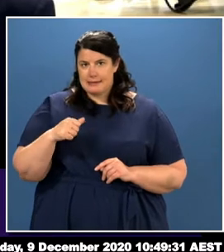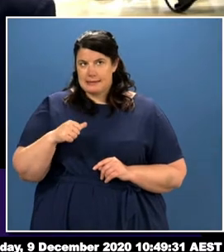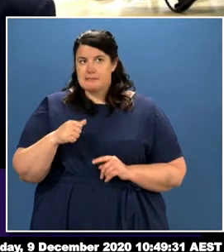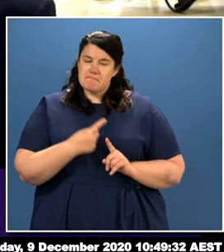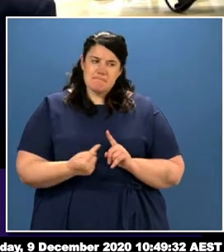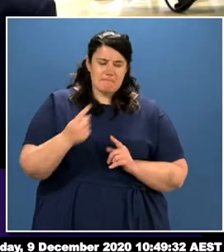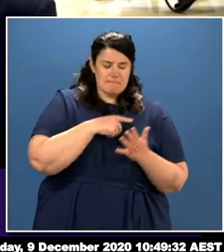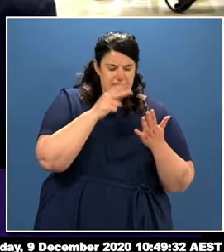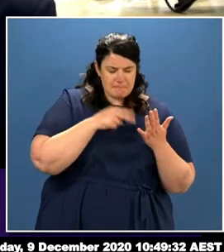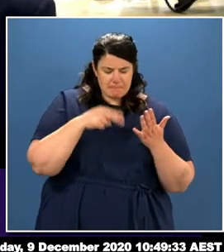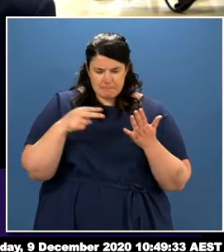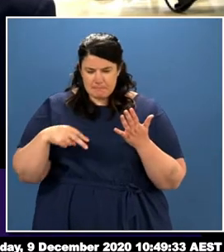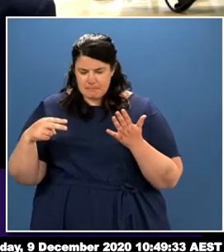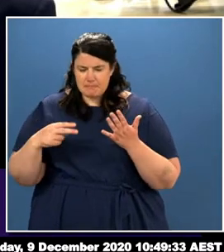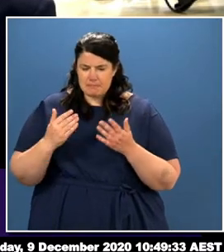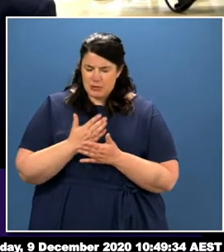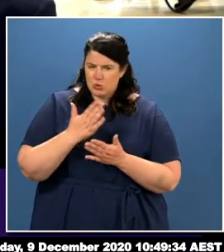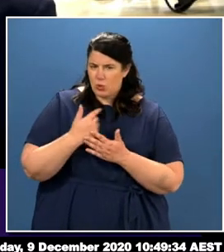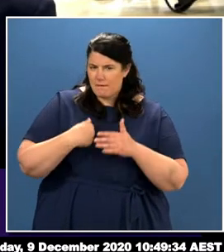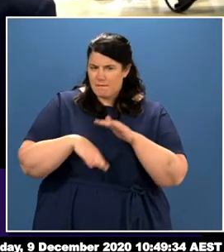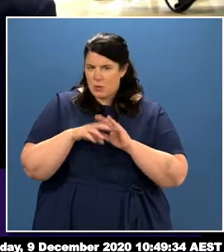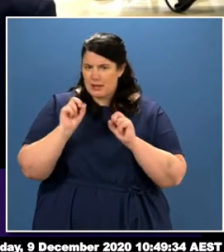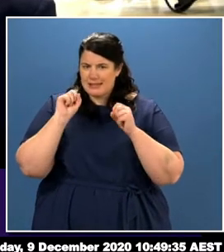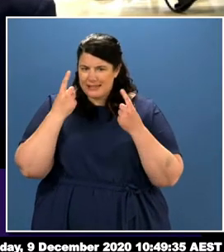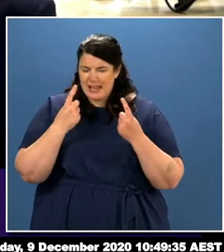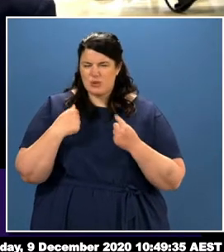and again to kind of help them understand it, I think that also helps